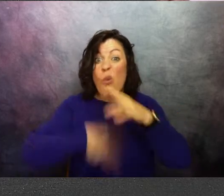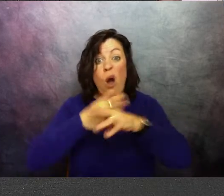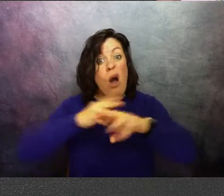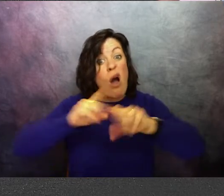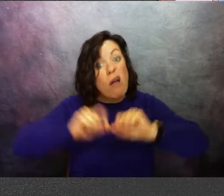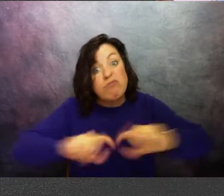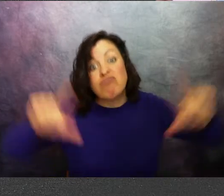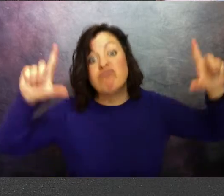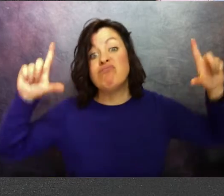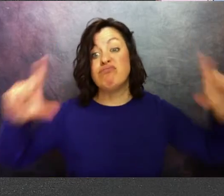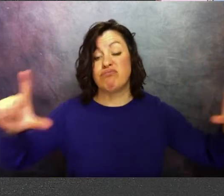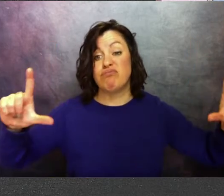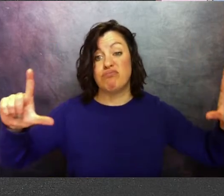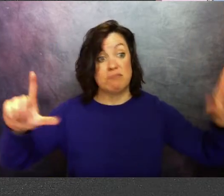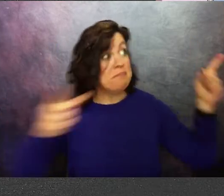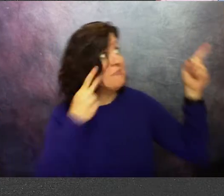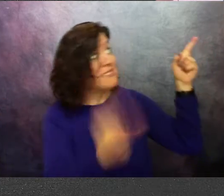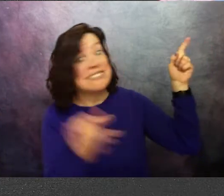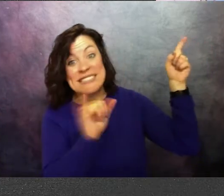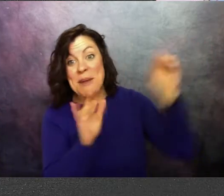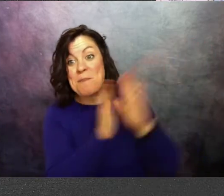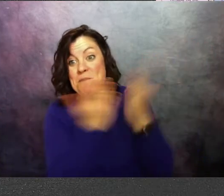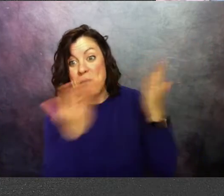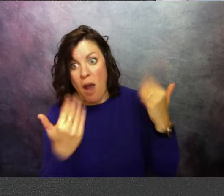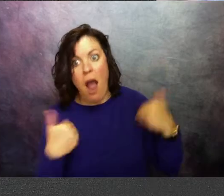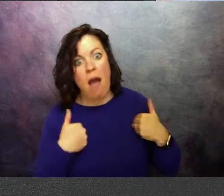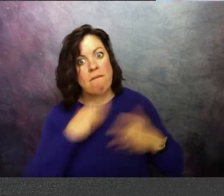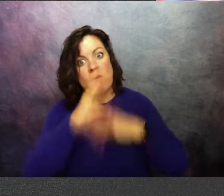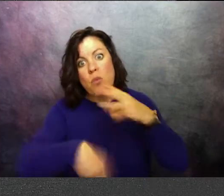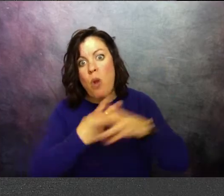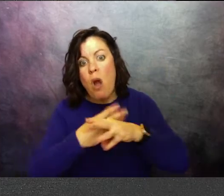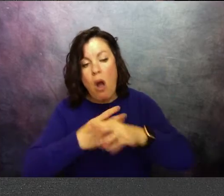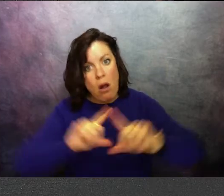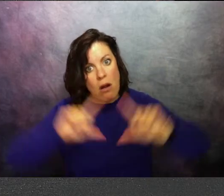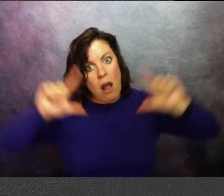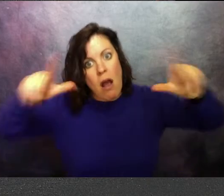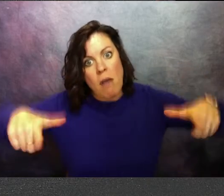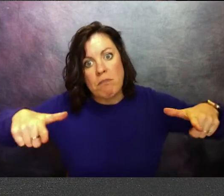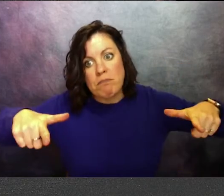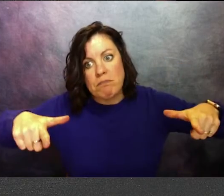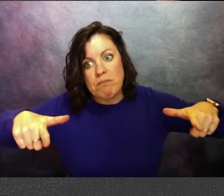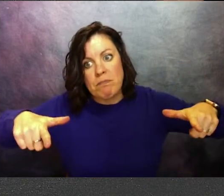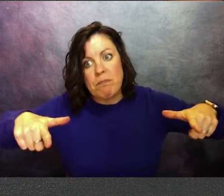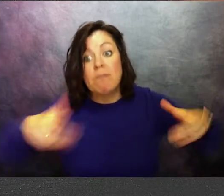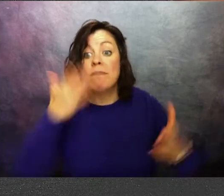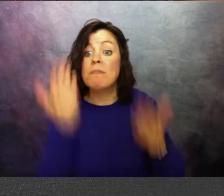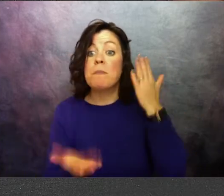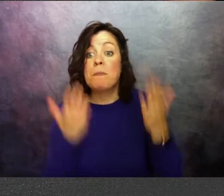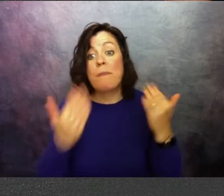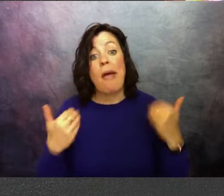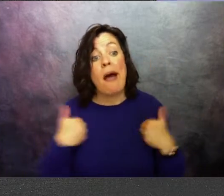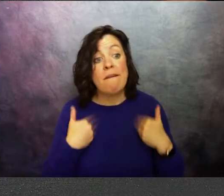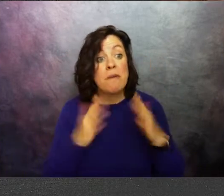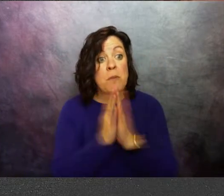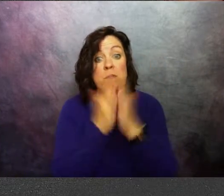Like this one from the book we read today, just flattened out. There might even be a whole book of maps.